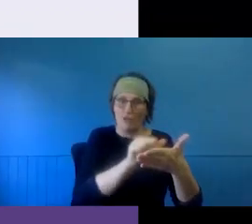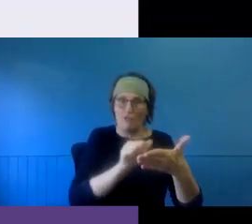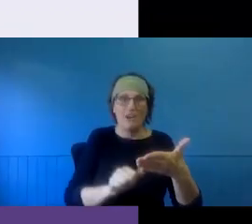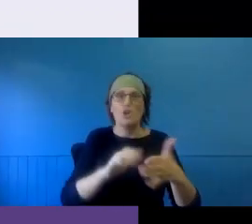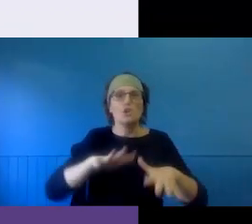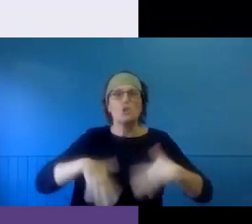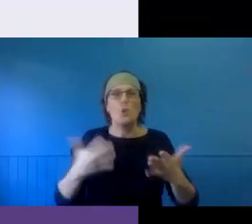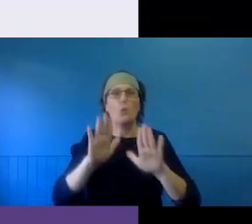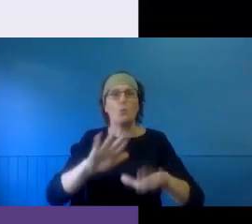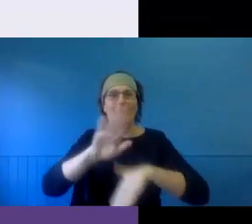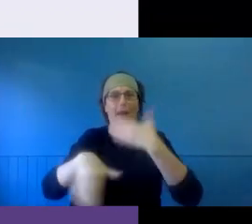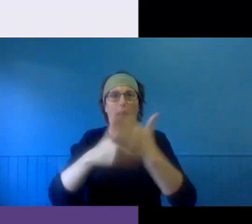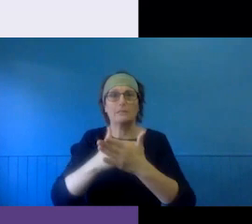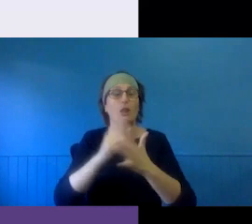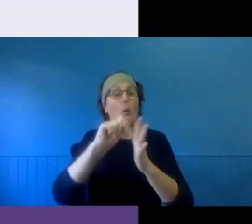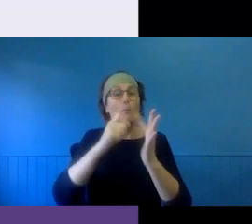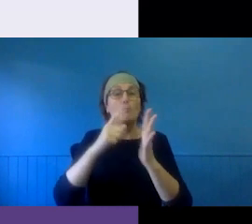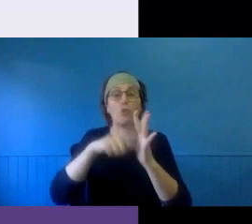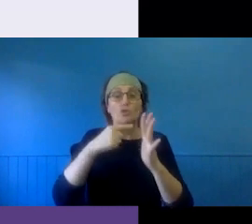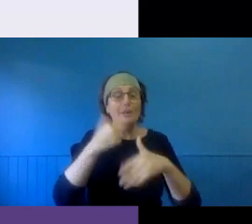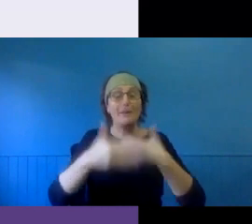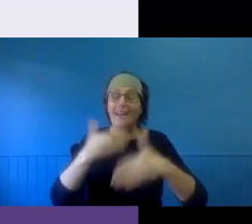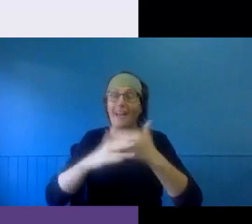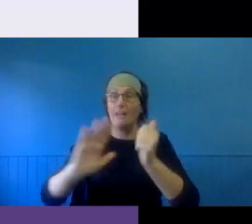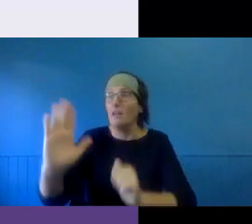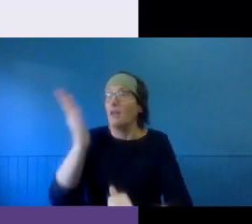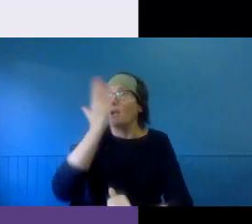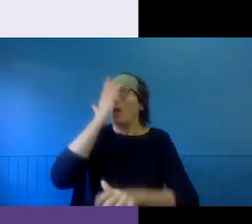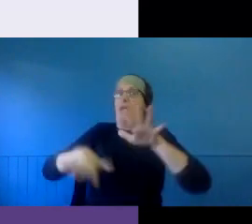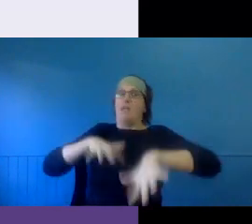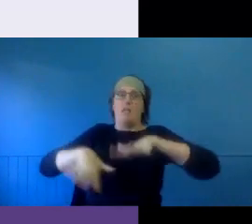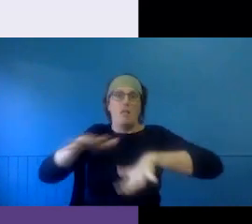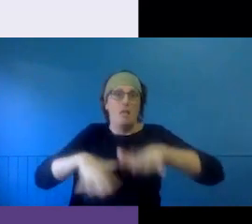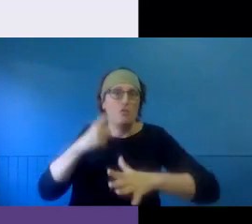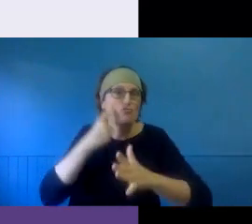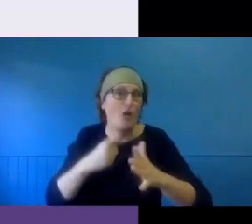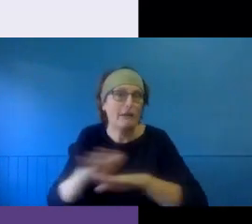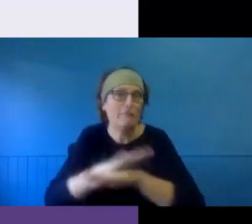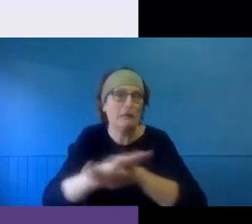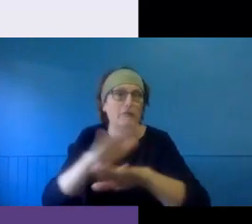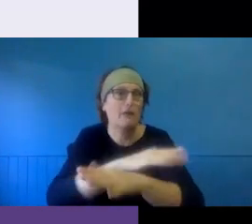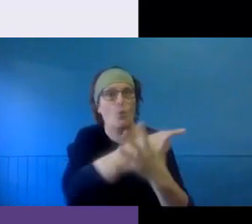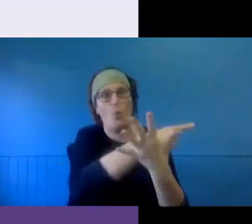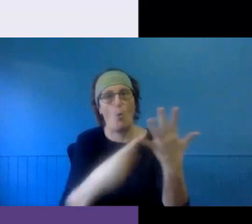then trying to meet a deadline and it's something that causes a